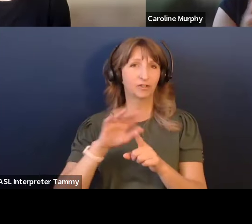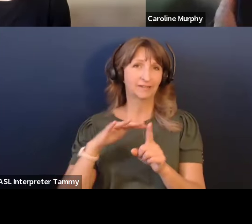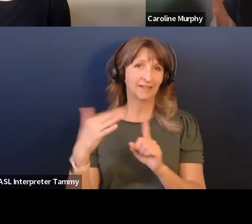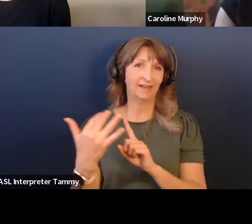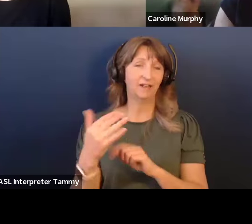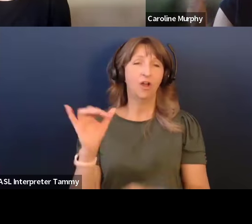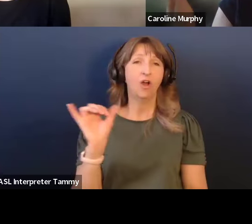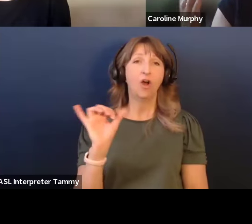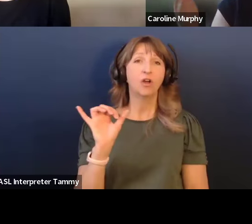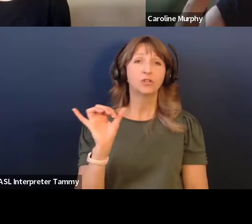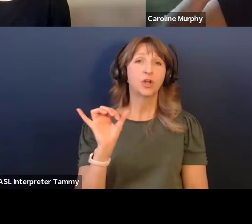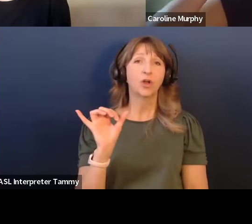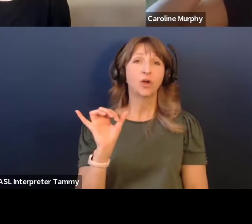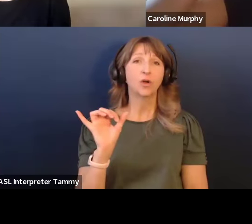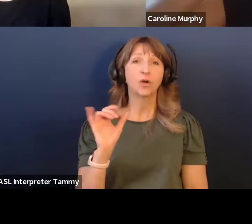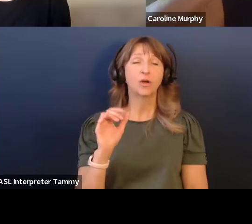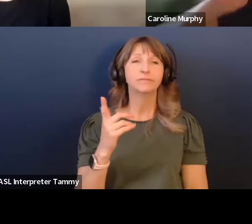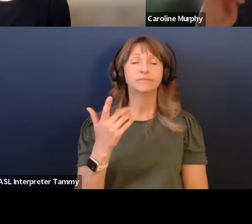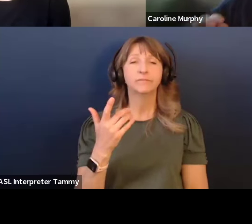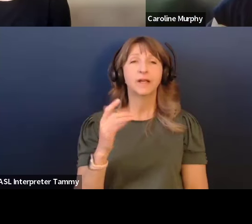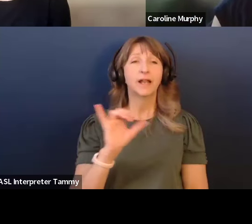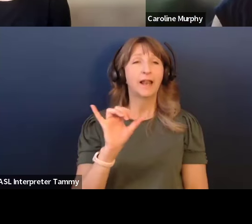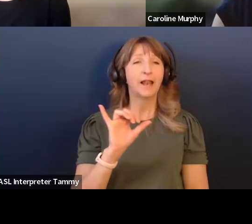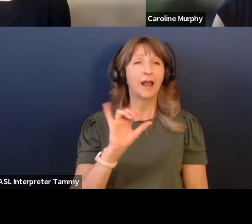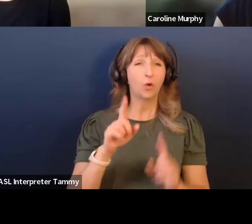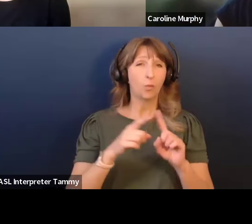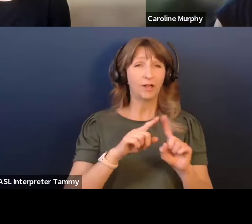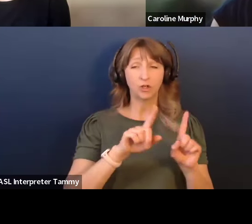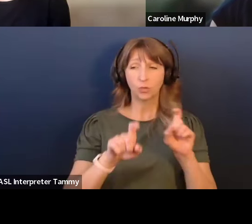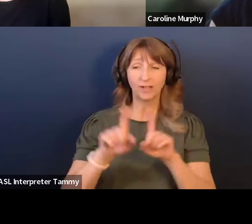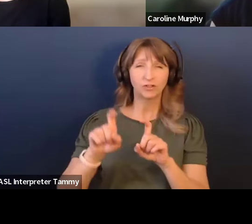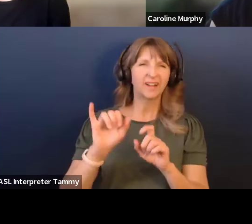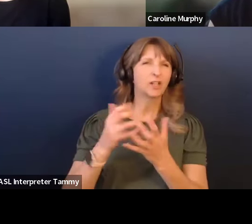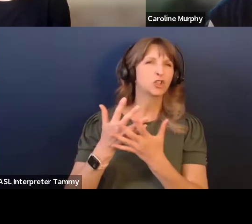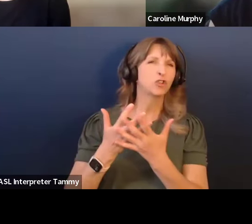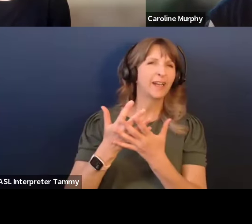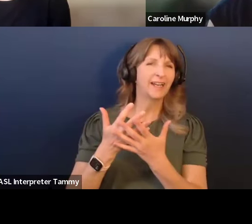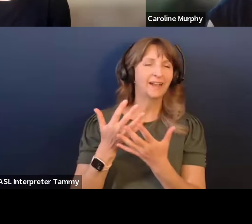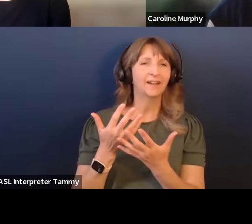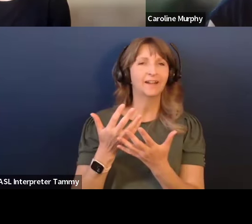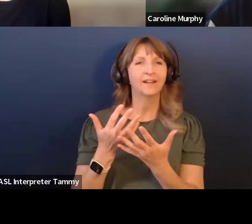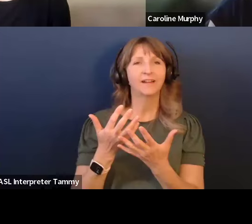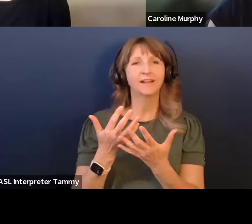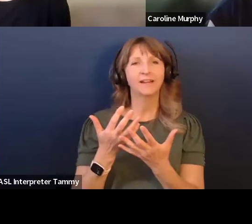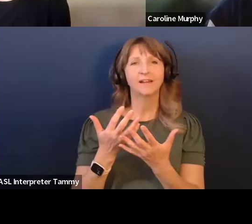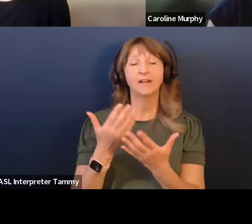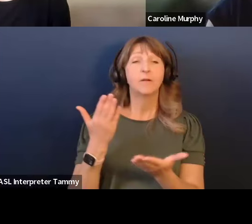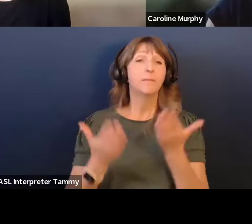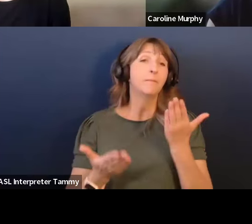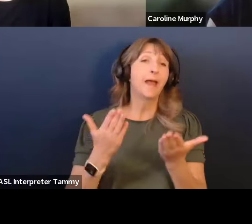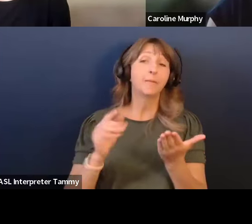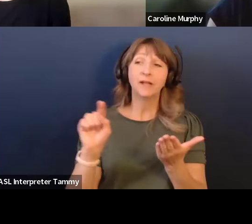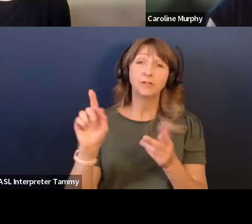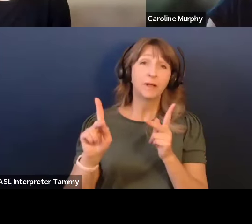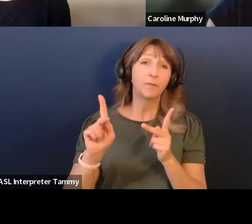Also screening question as you're feeling folks out, that may be in a position of power relative